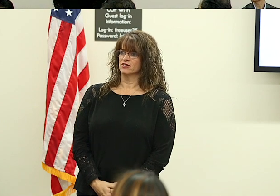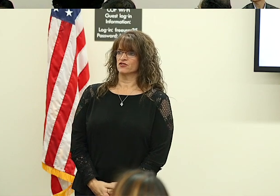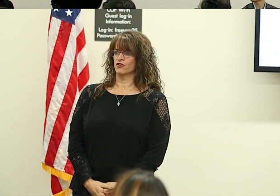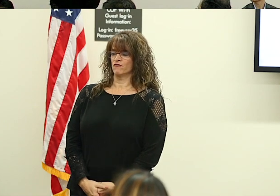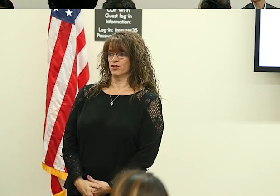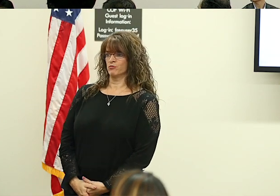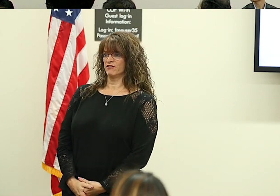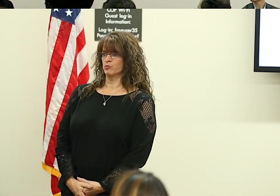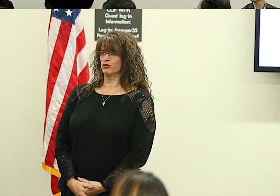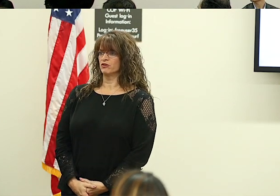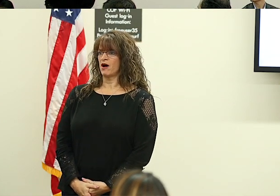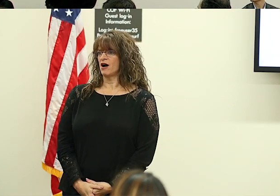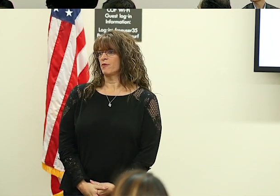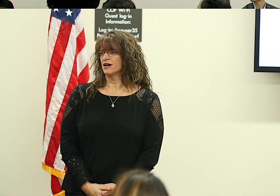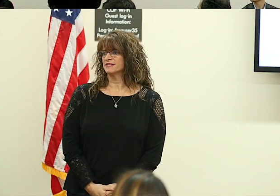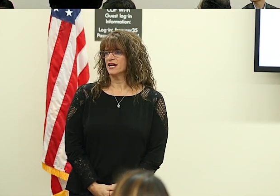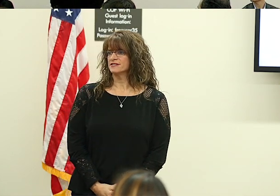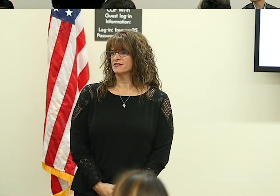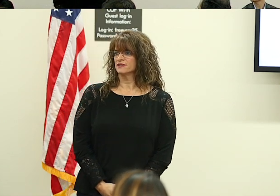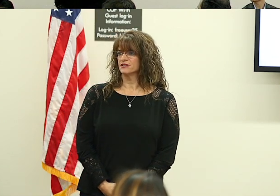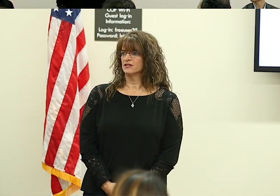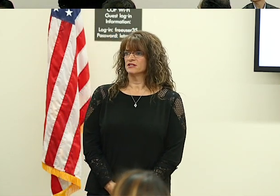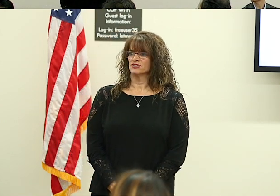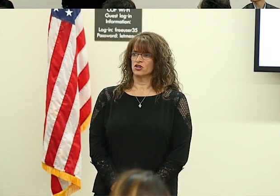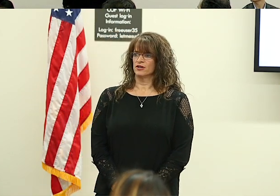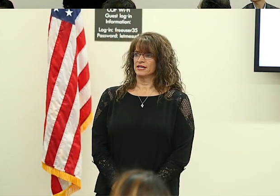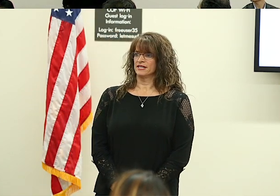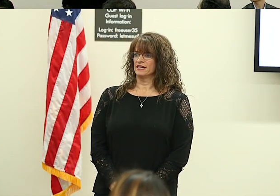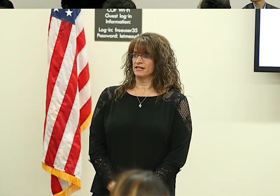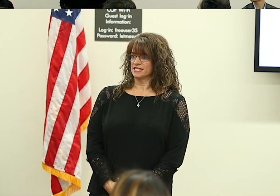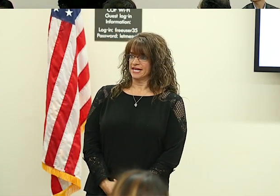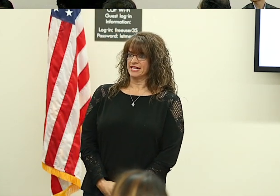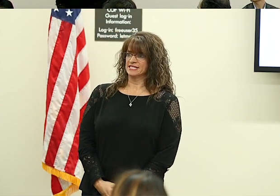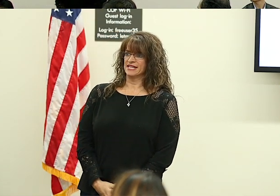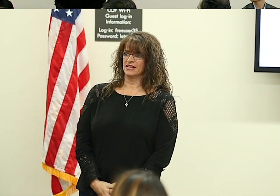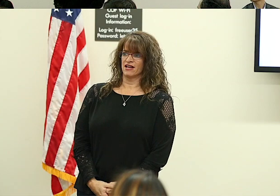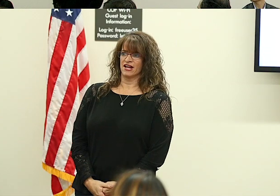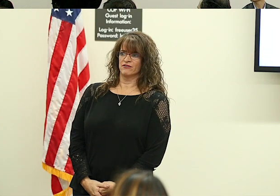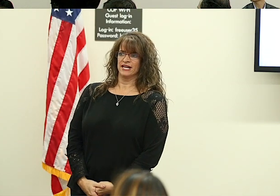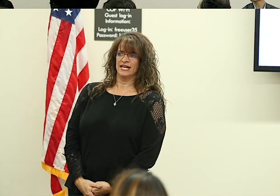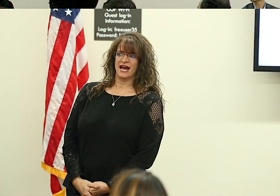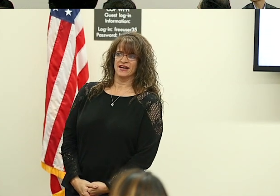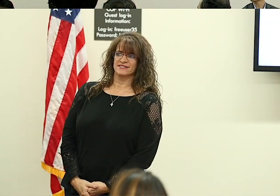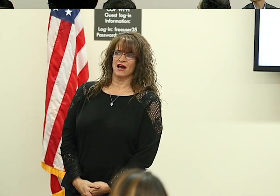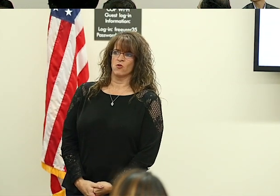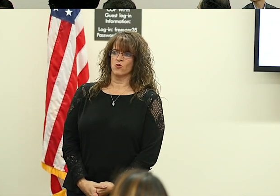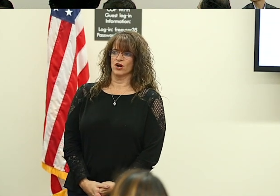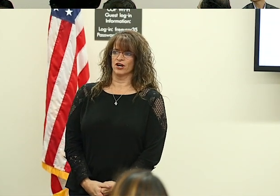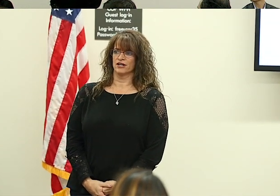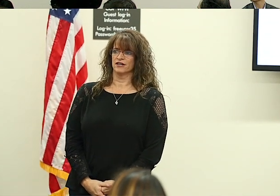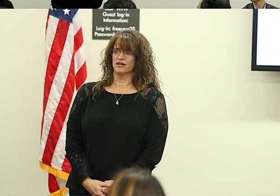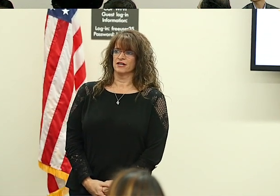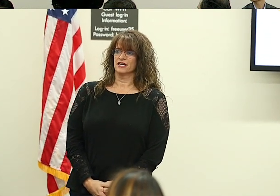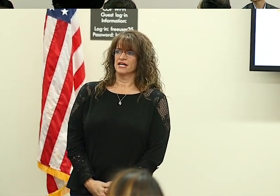for the pre-approval process. So, to get into that lottery, how does that work?